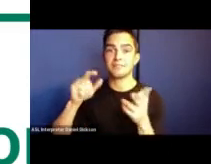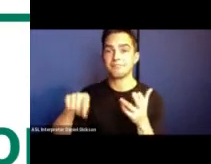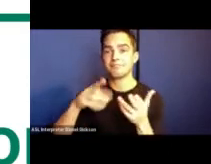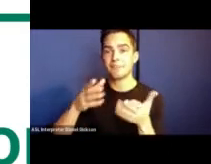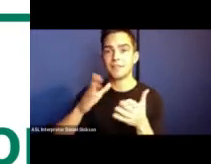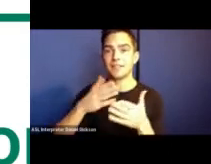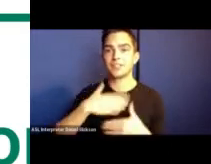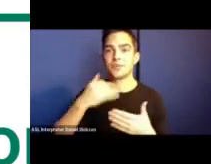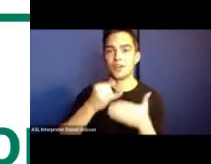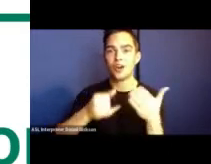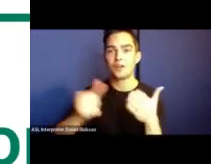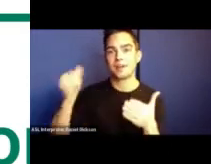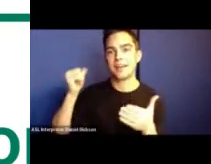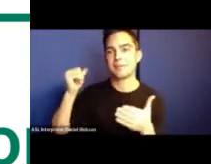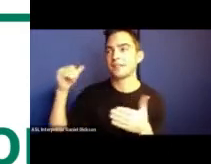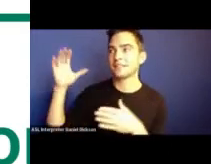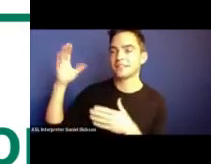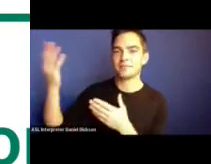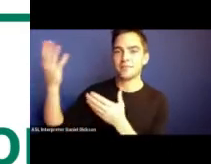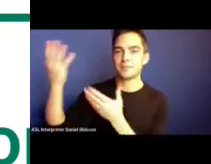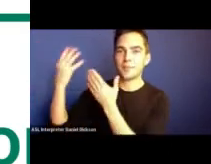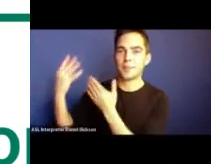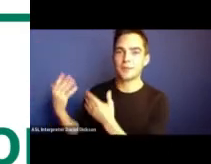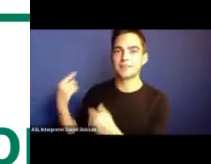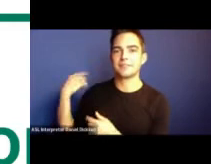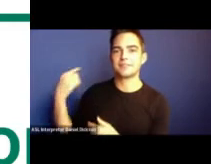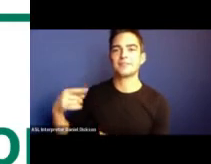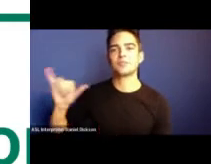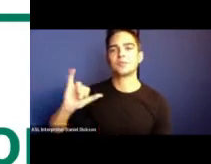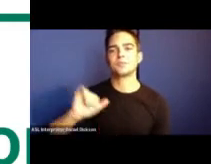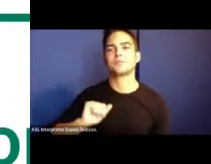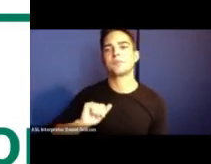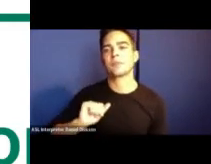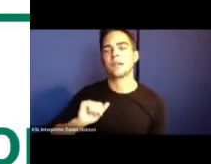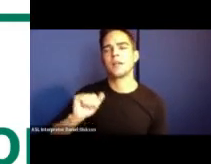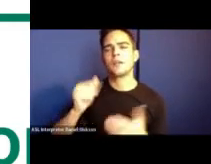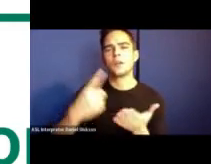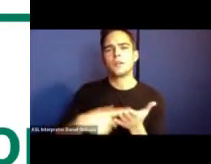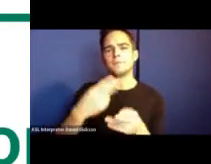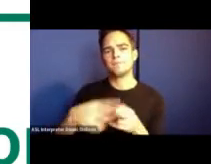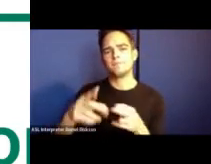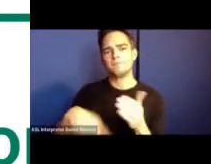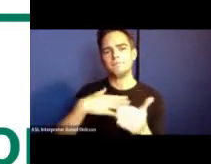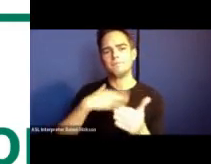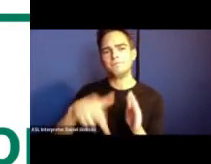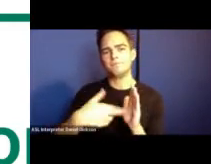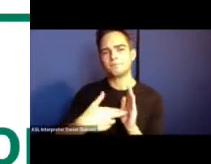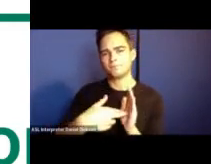behind me as well. So let's talk a little bit about my role. I'm going to kind of take the first